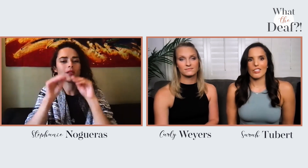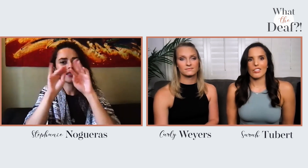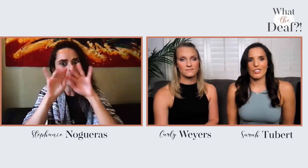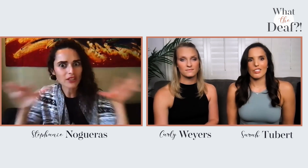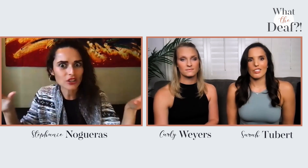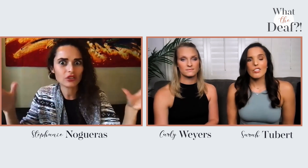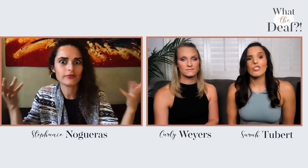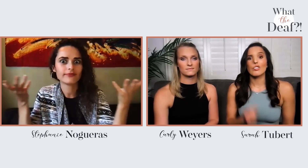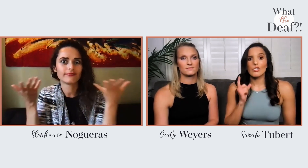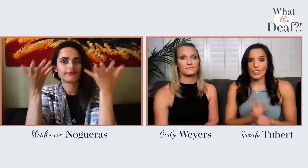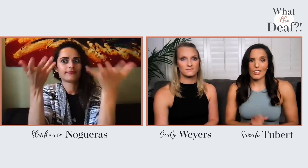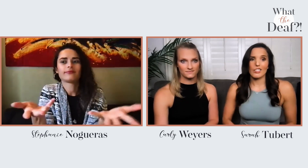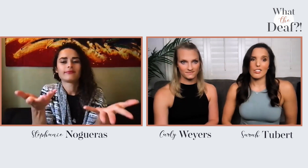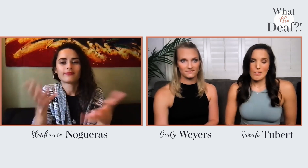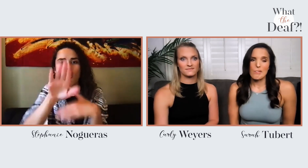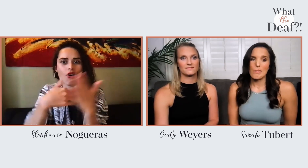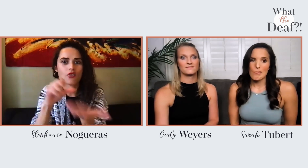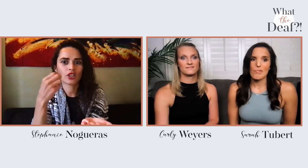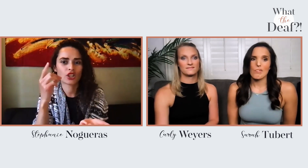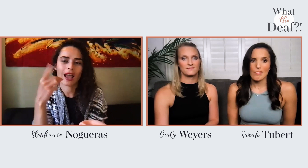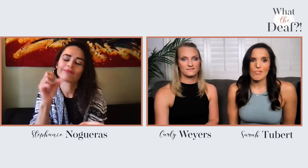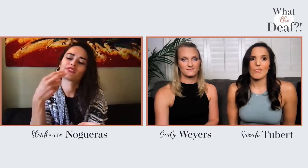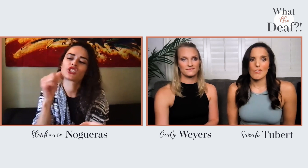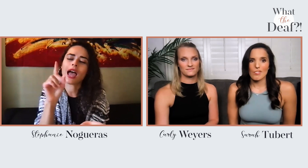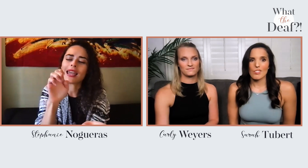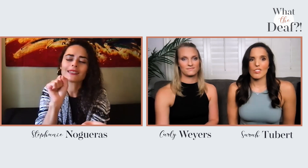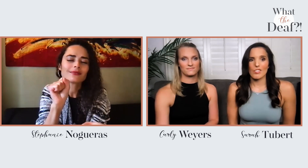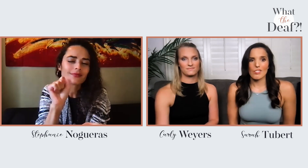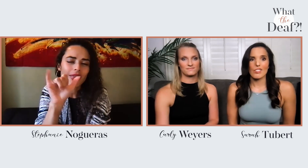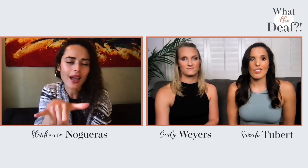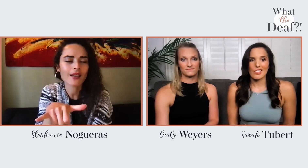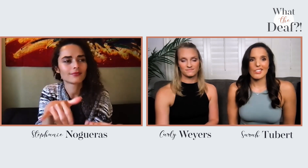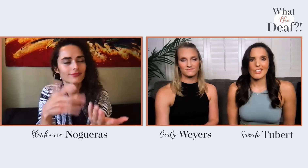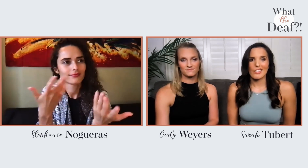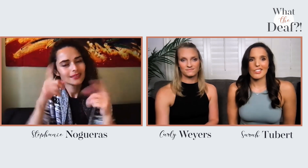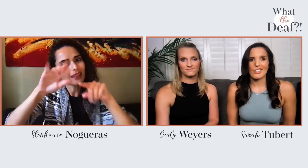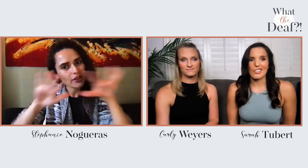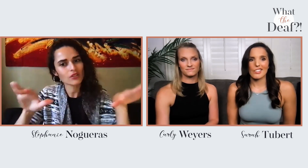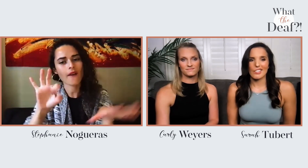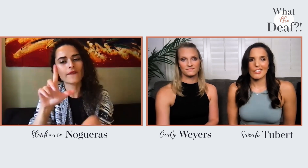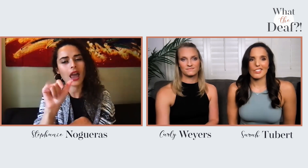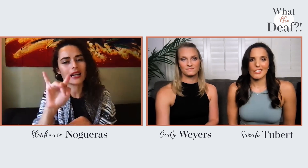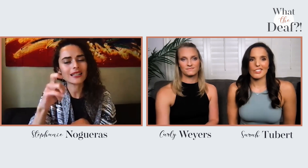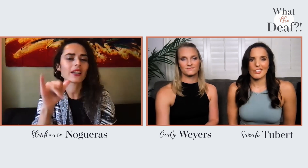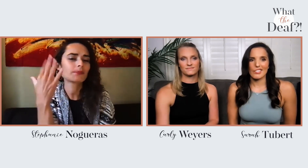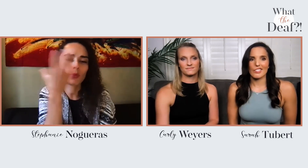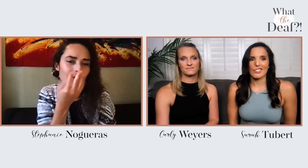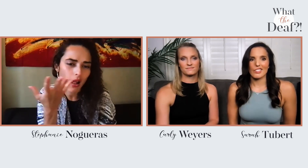I think it's really important to provide that shade range, I guess, because really, we're a diverse bunch of people,